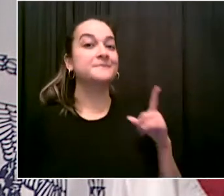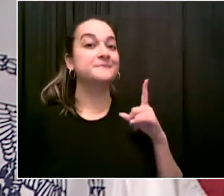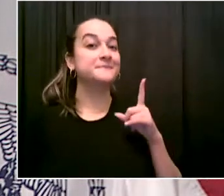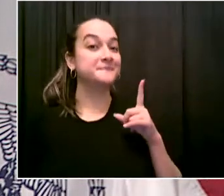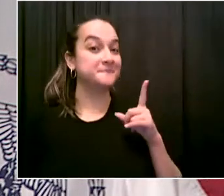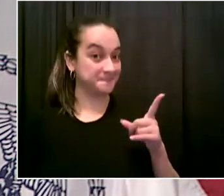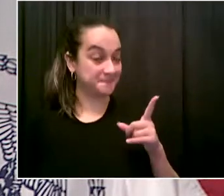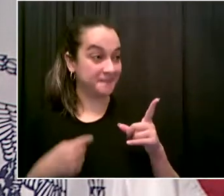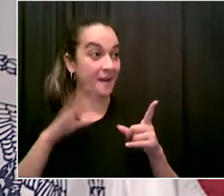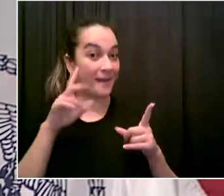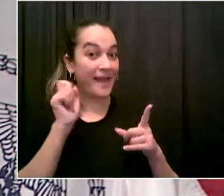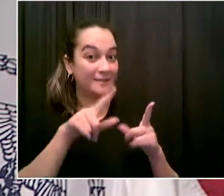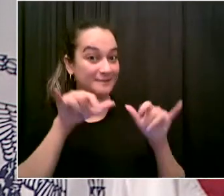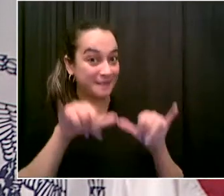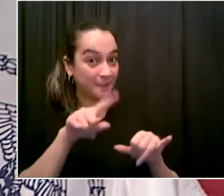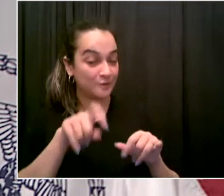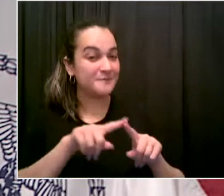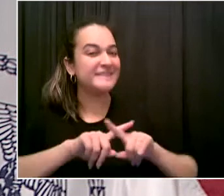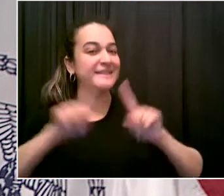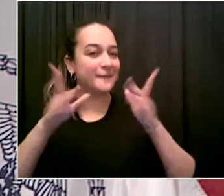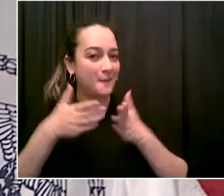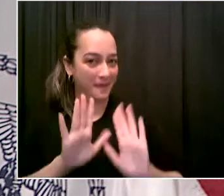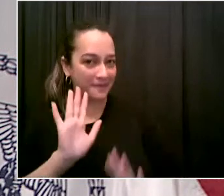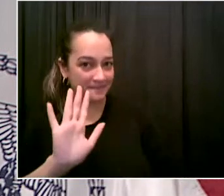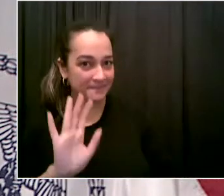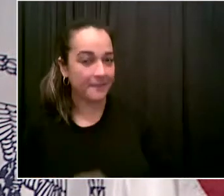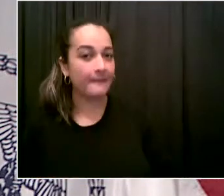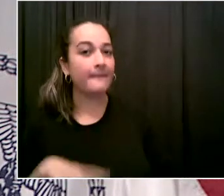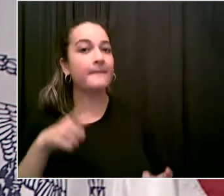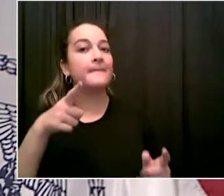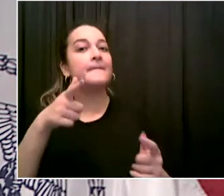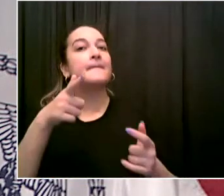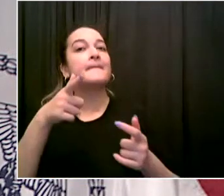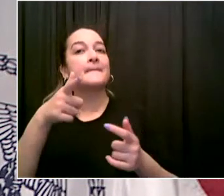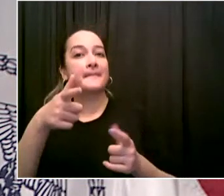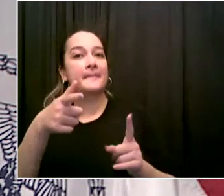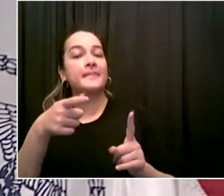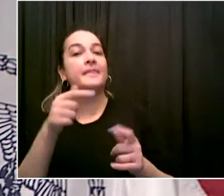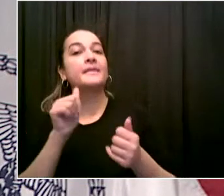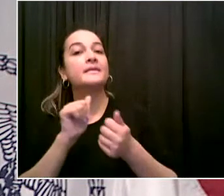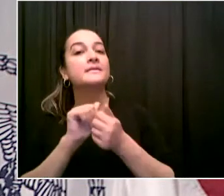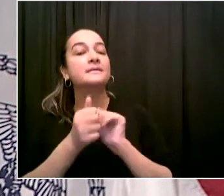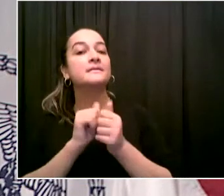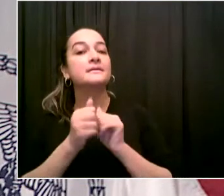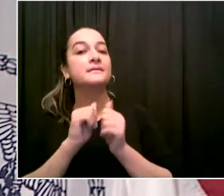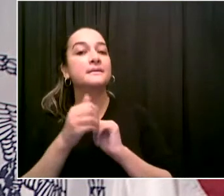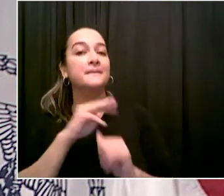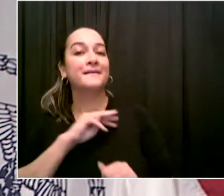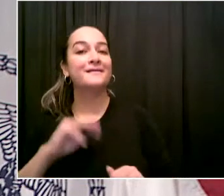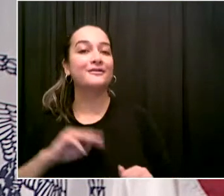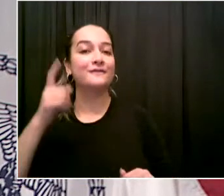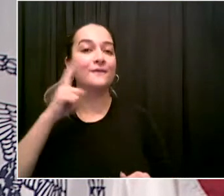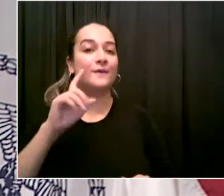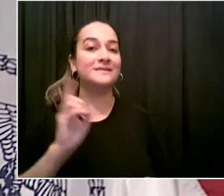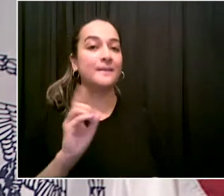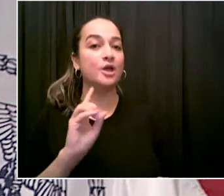ASSESS EVEY R WEEK. THOUGHTS YOU HAVE REGARDING